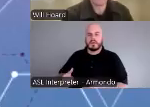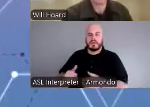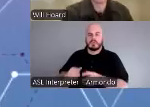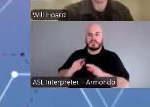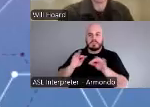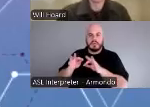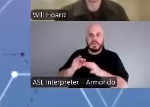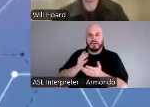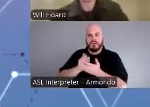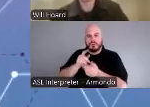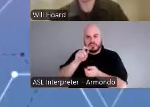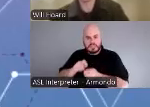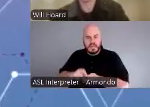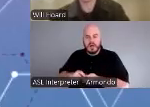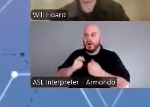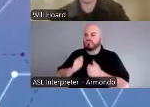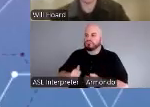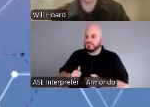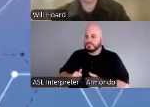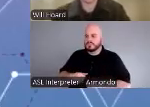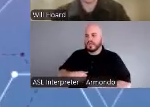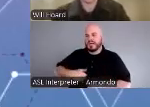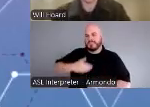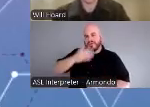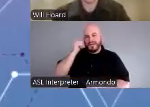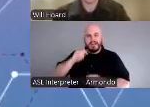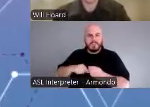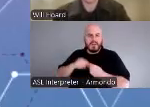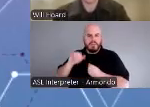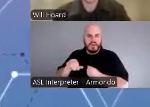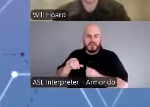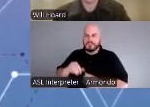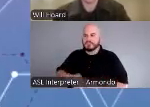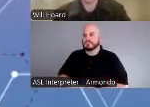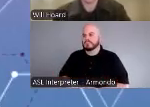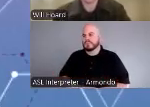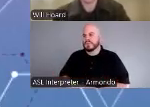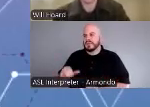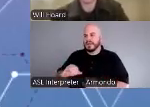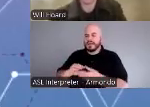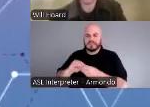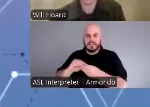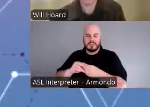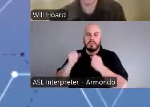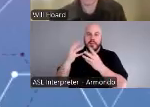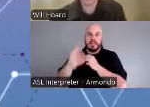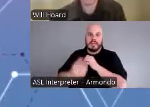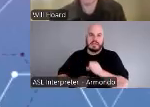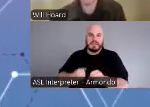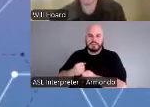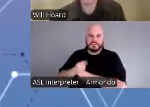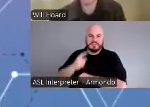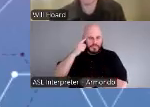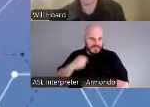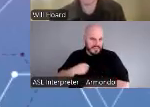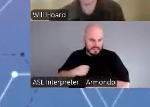So I had forgotten about that because, like I said, it's been many, many years for me, so I appreciate that.